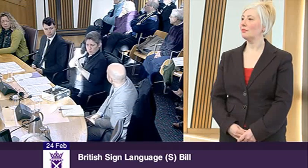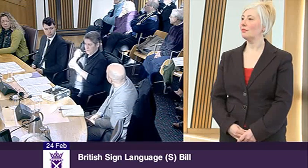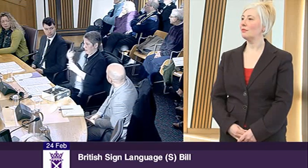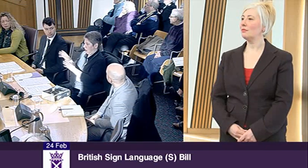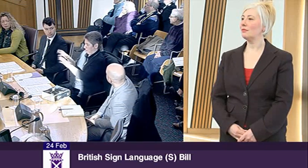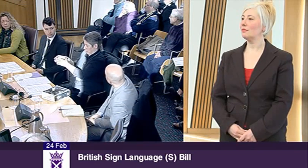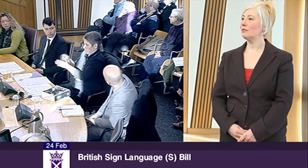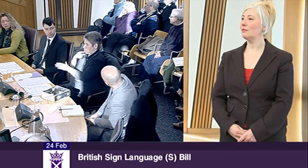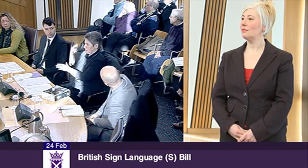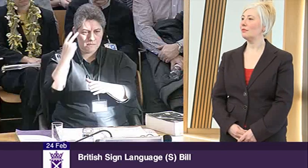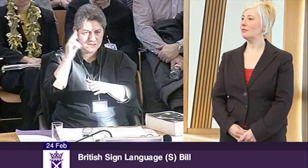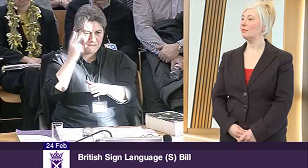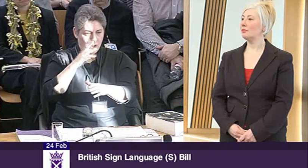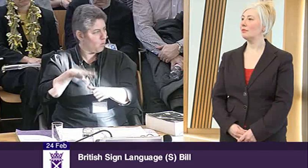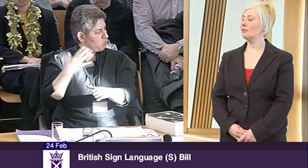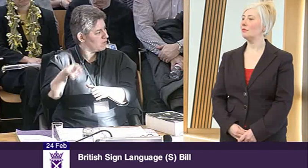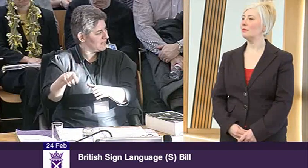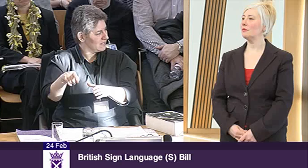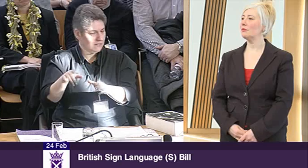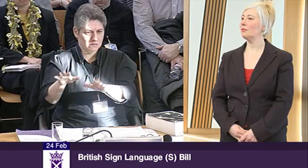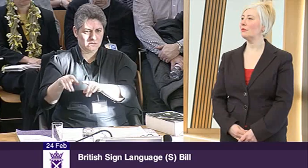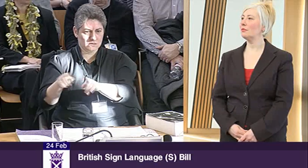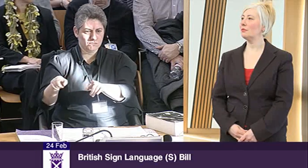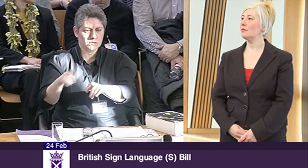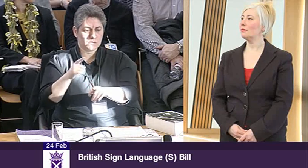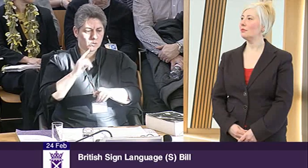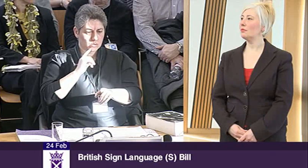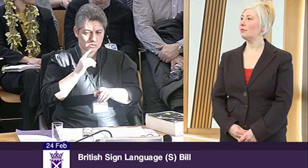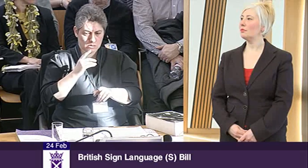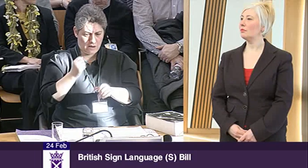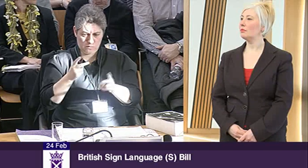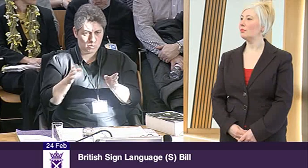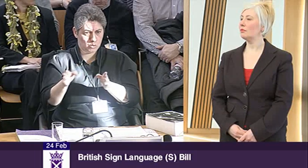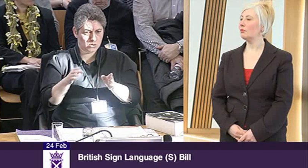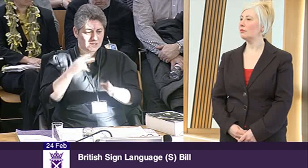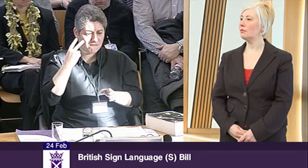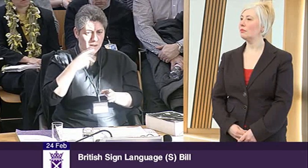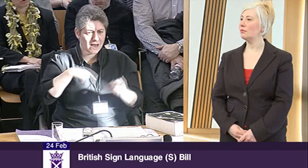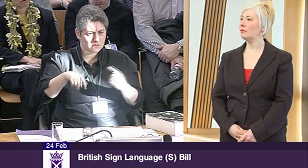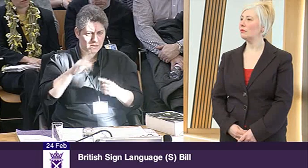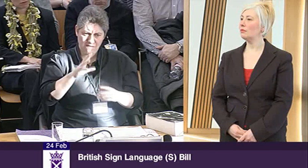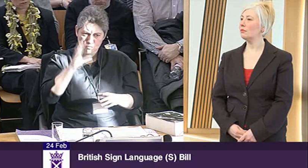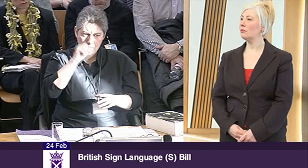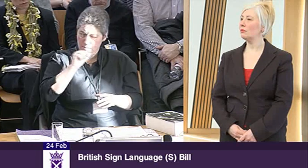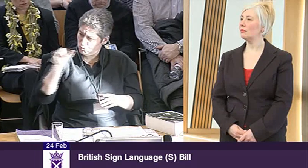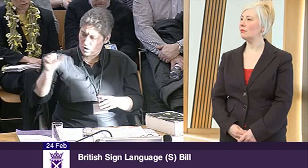that. Avril Hepner: As Frankie McLean said, deafblind people are a distinct group within our community